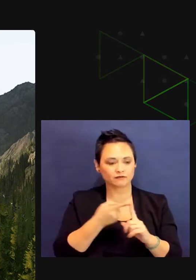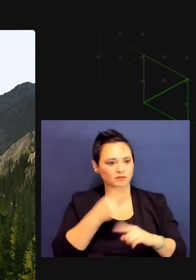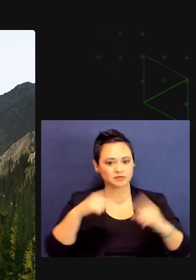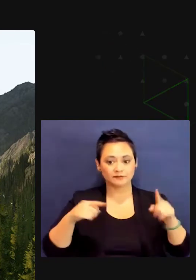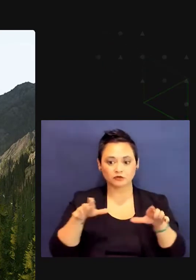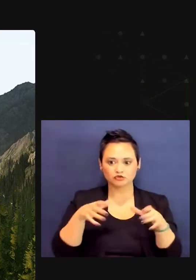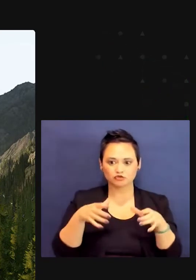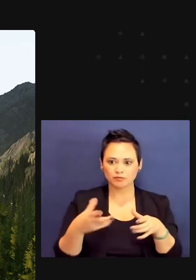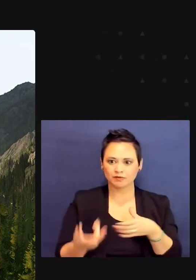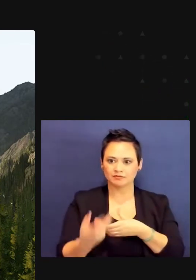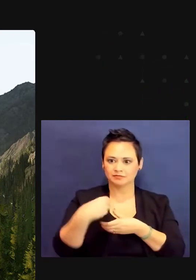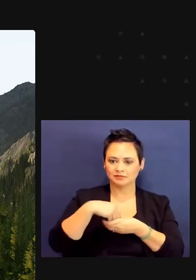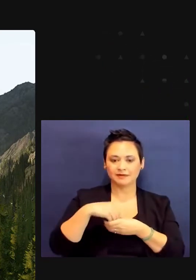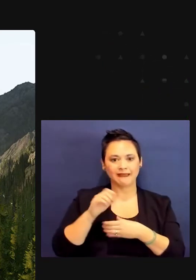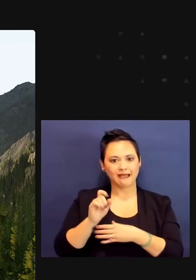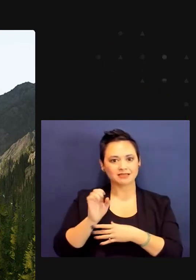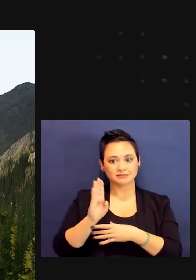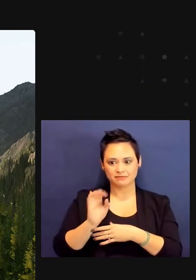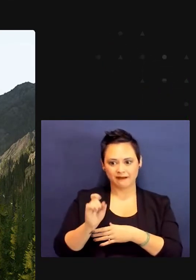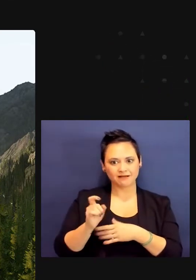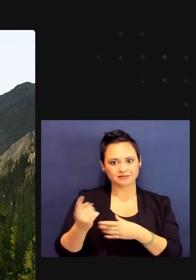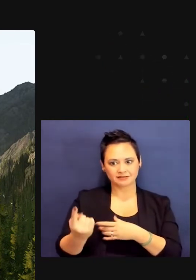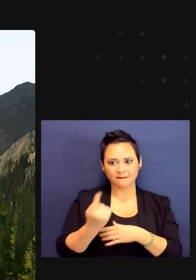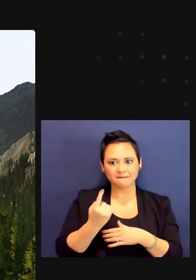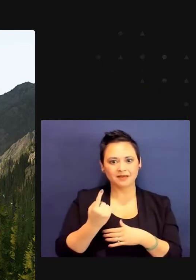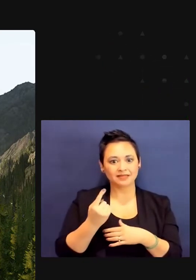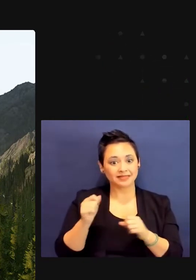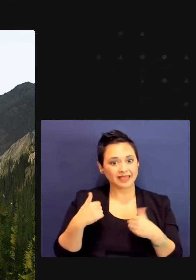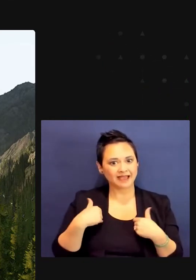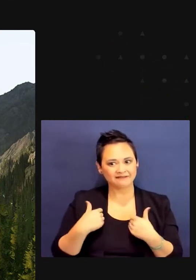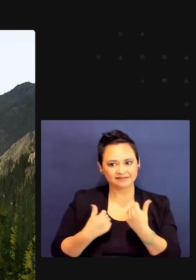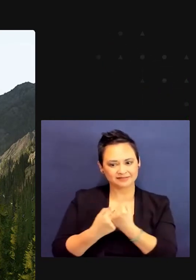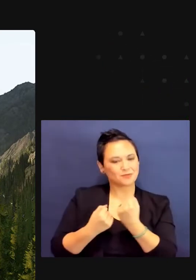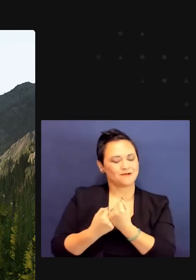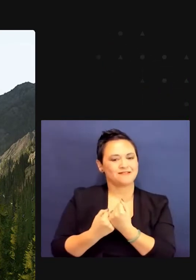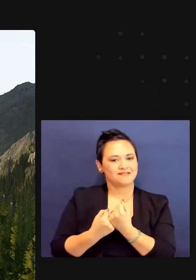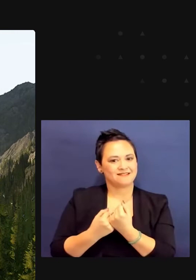You know, I can't tell you how many times I've been the only woman on a team